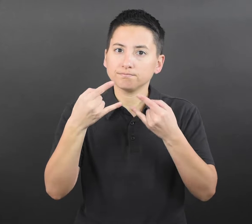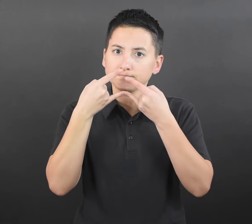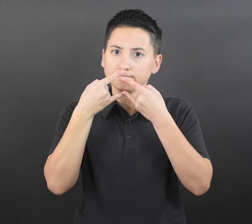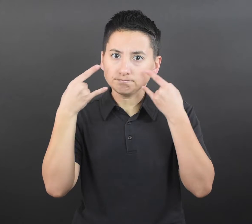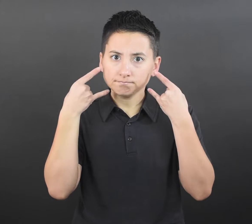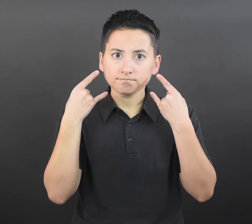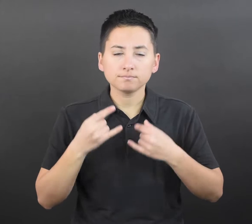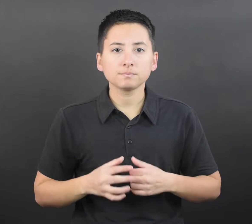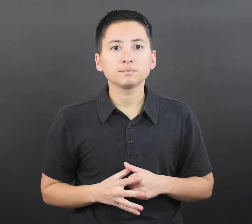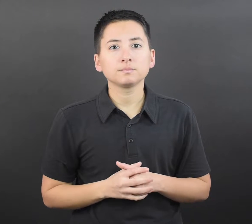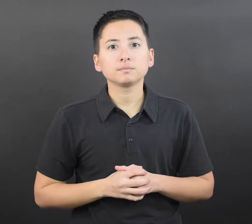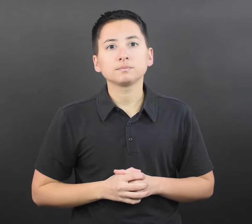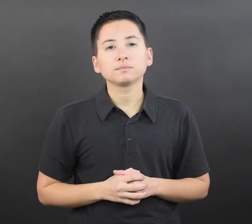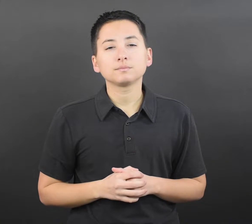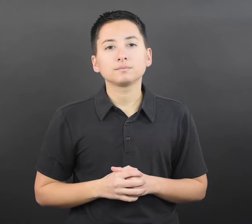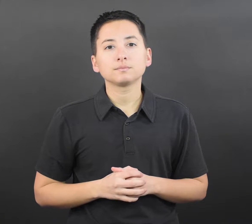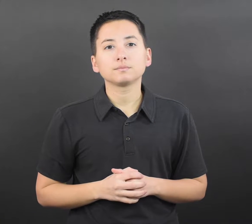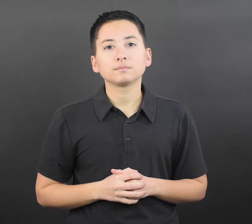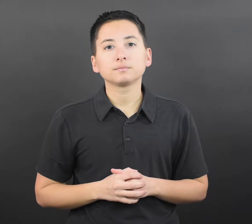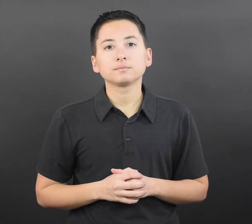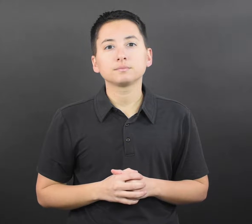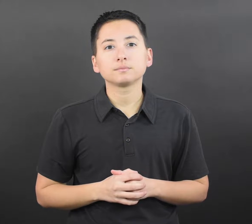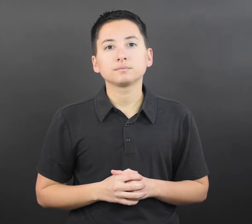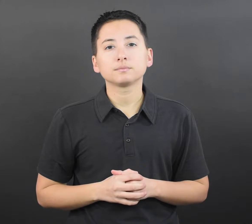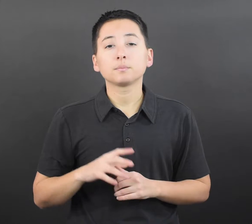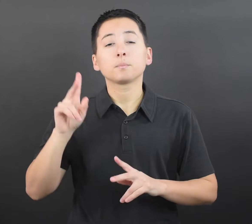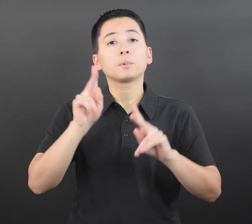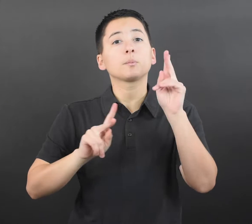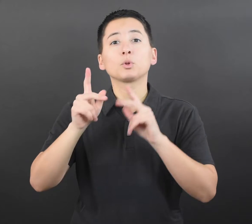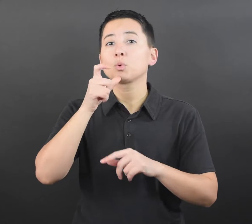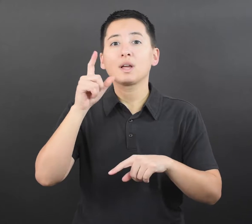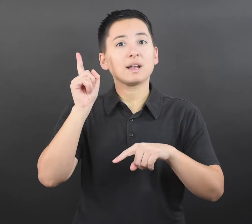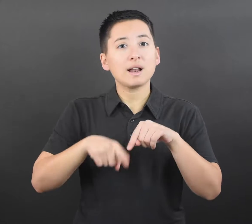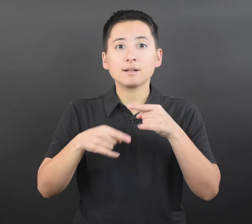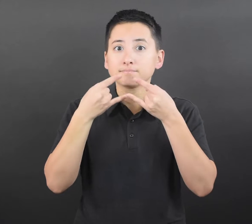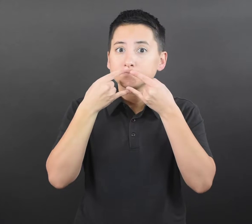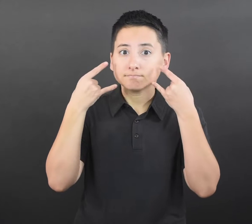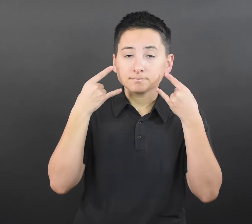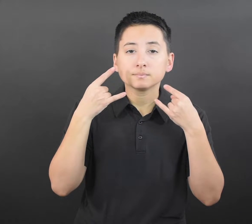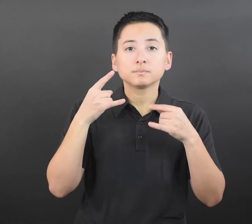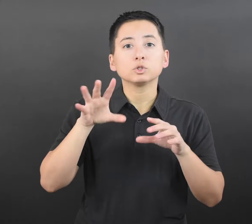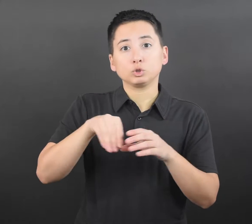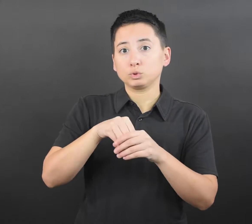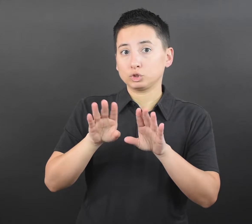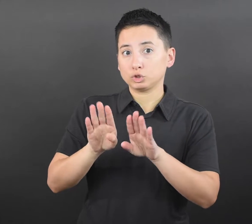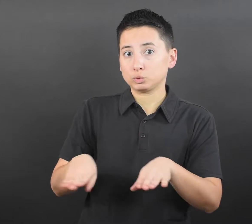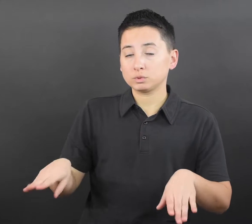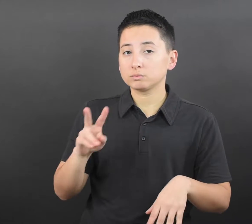(e.g., when actively eating during lunch). • Avoid travel. If the person must travel